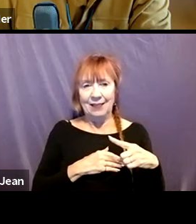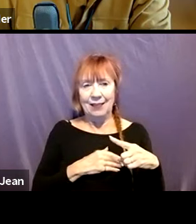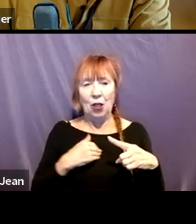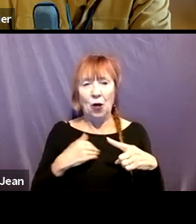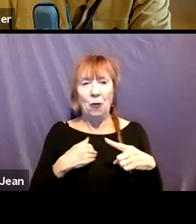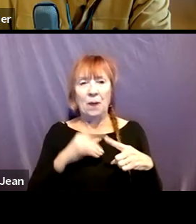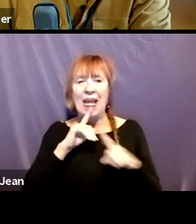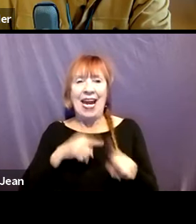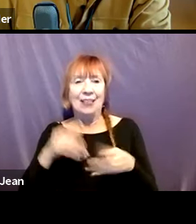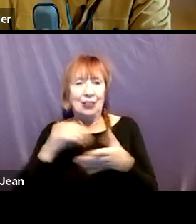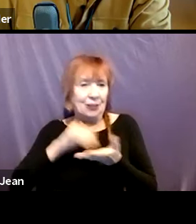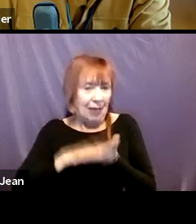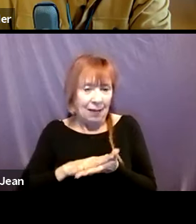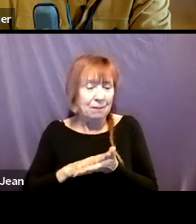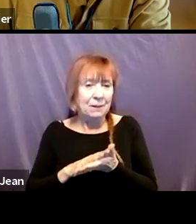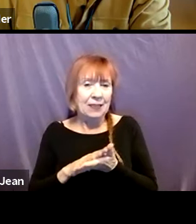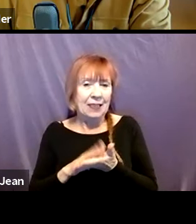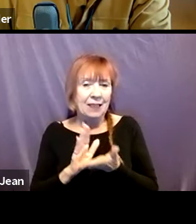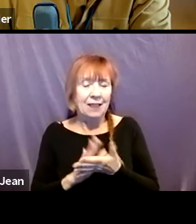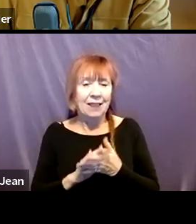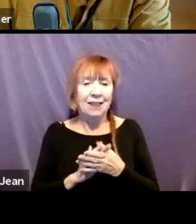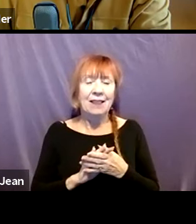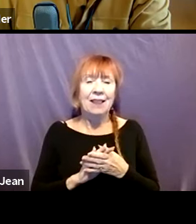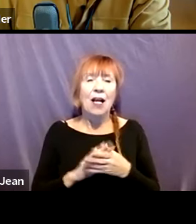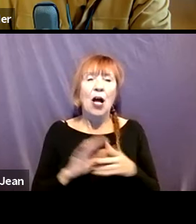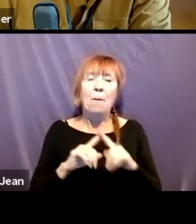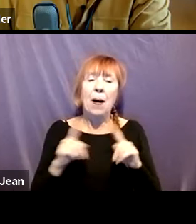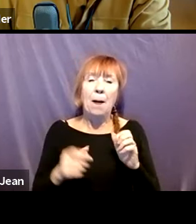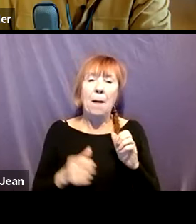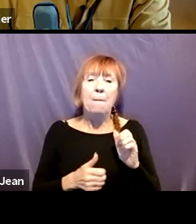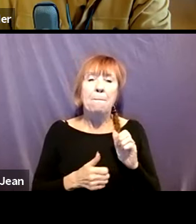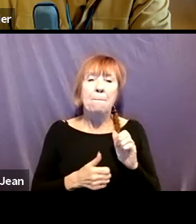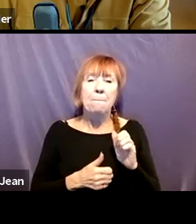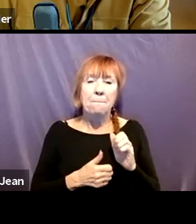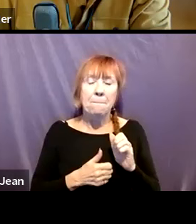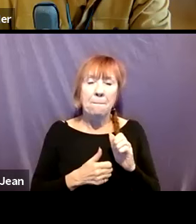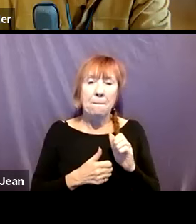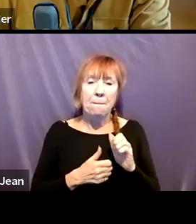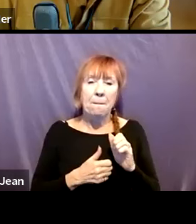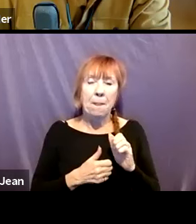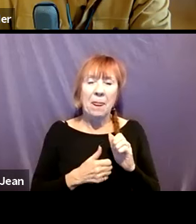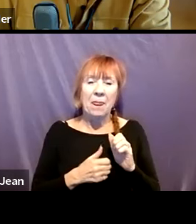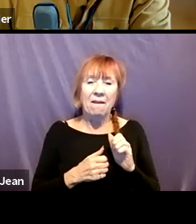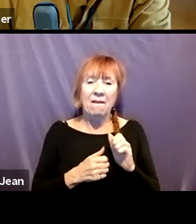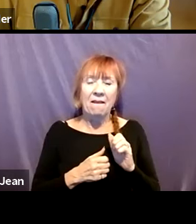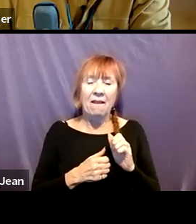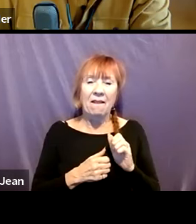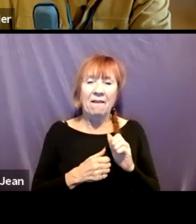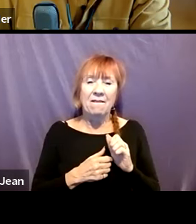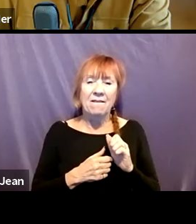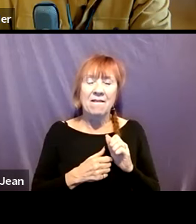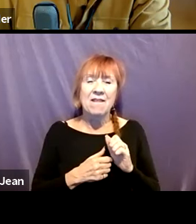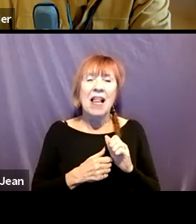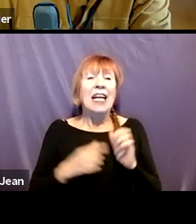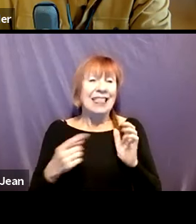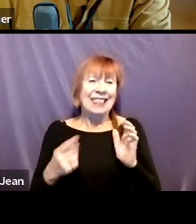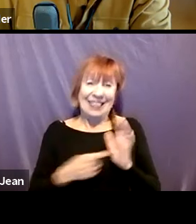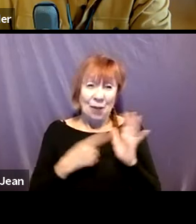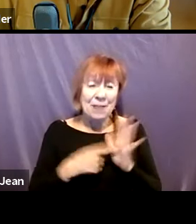I think kind of, well, I do the opposite, where I intentionally leave stuff out that I know may lead to questions,